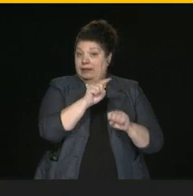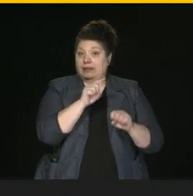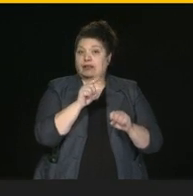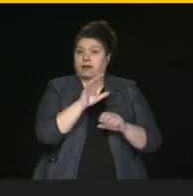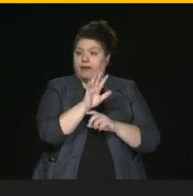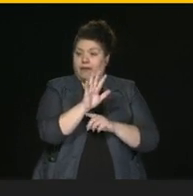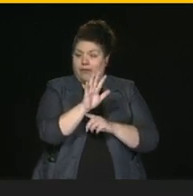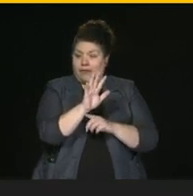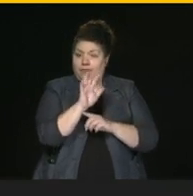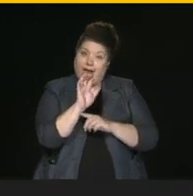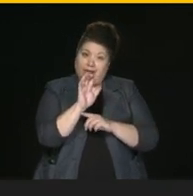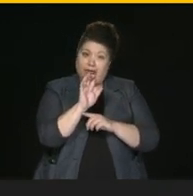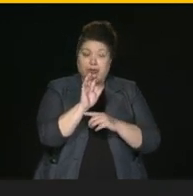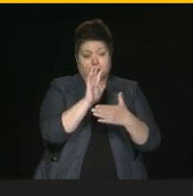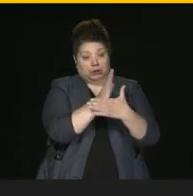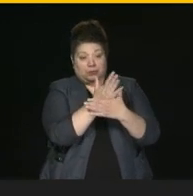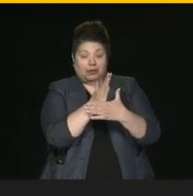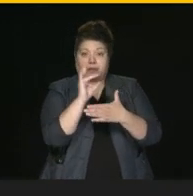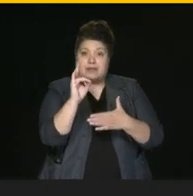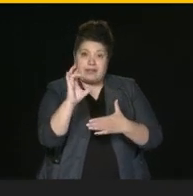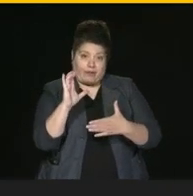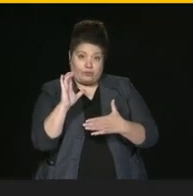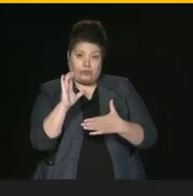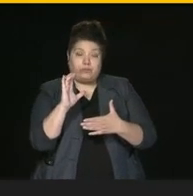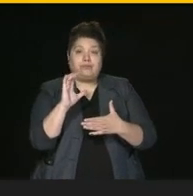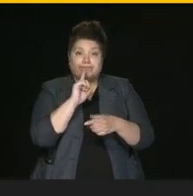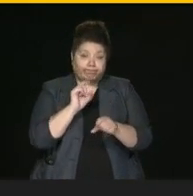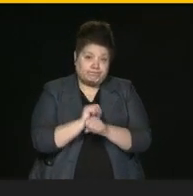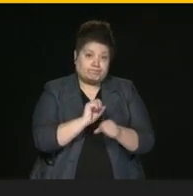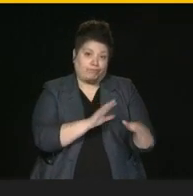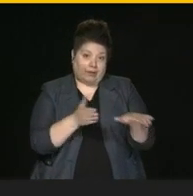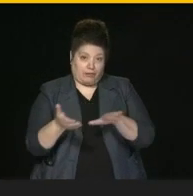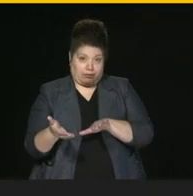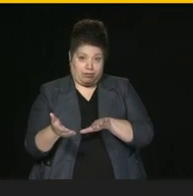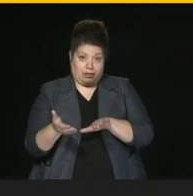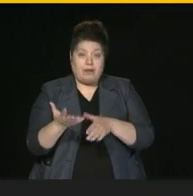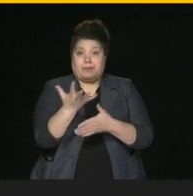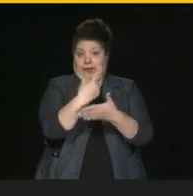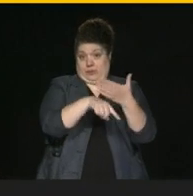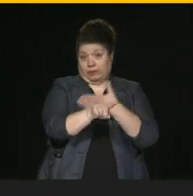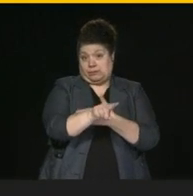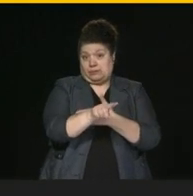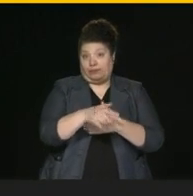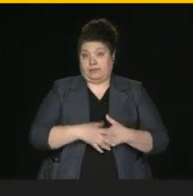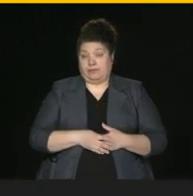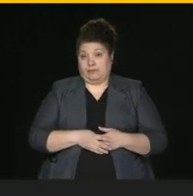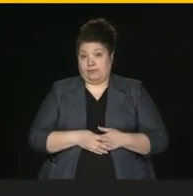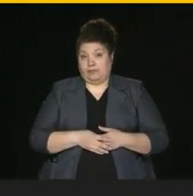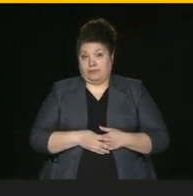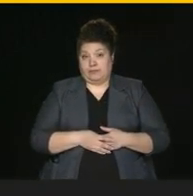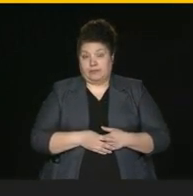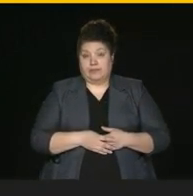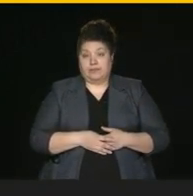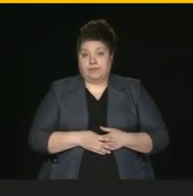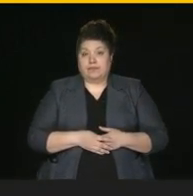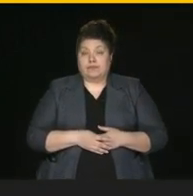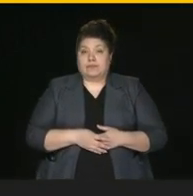REACH BETWEEN 500 AND 700 TOTAL